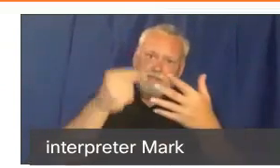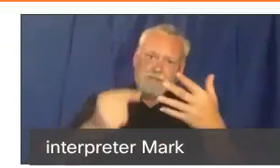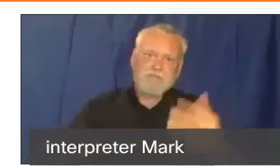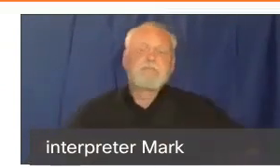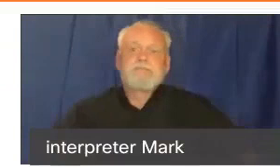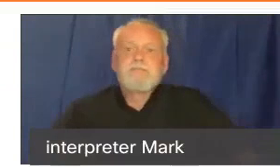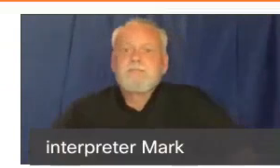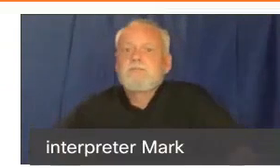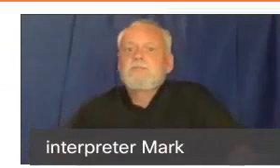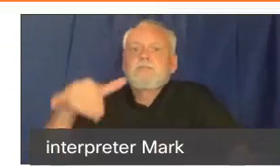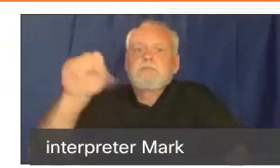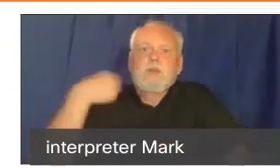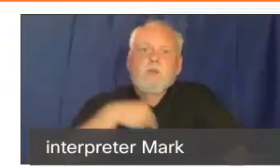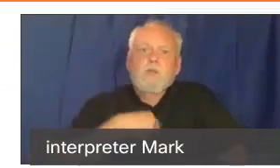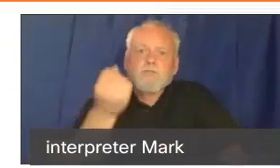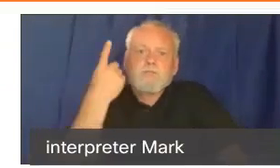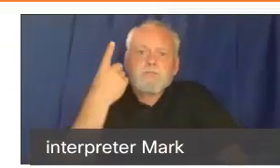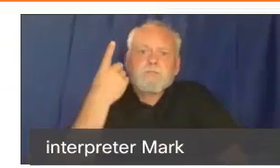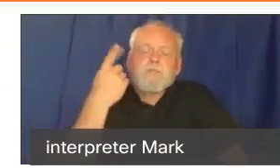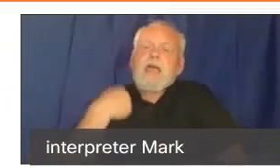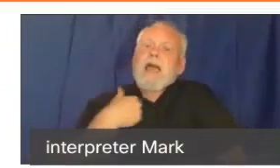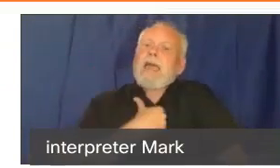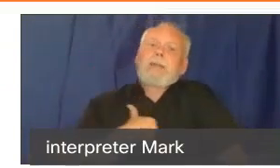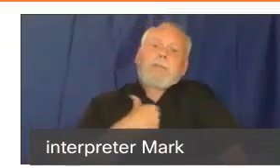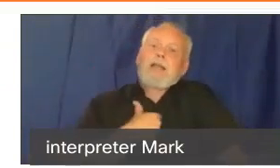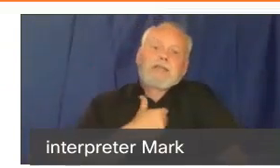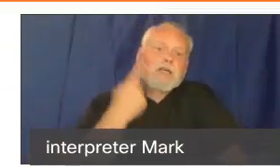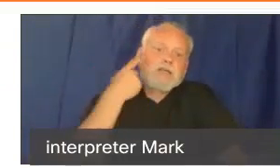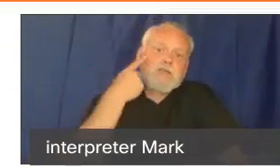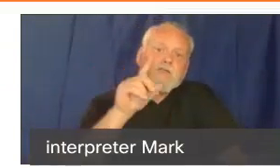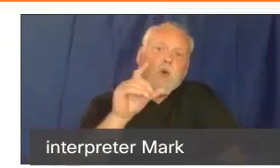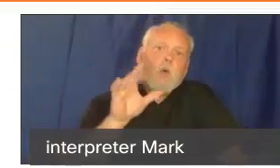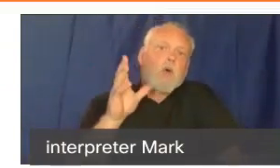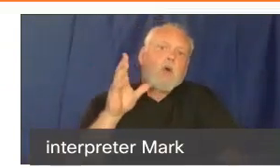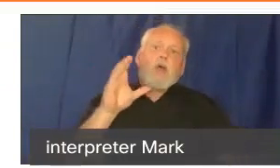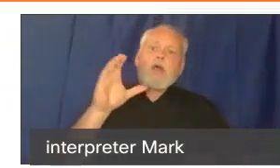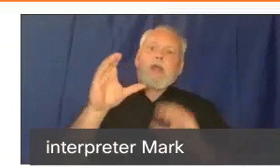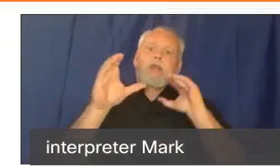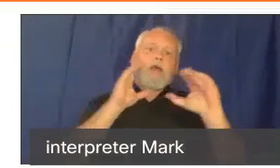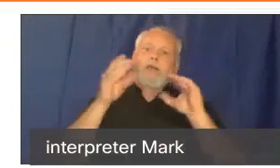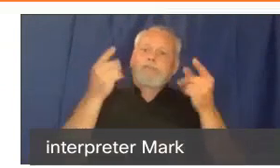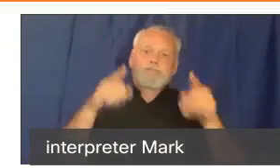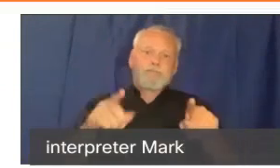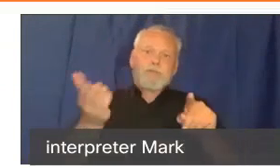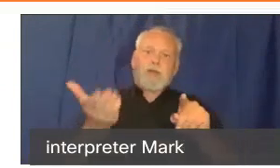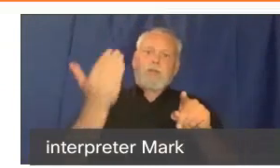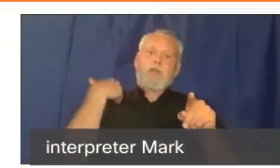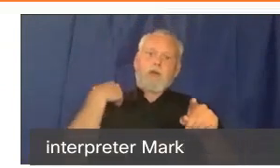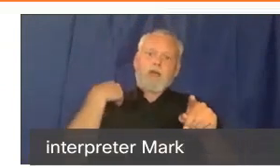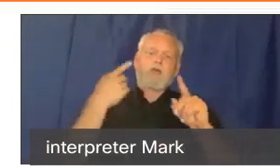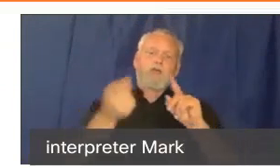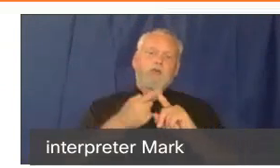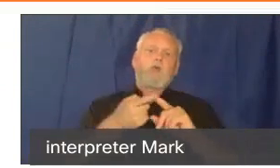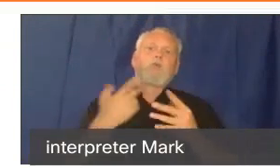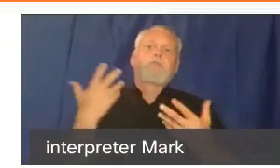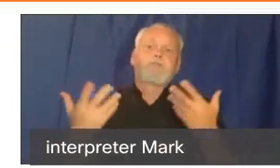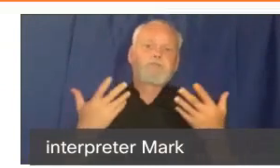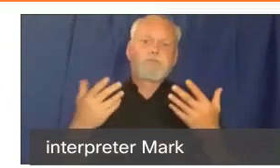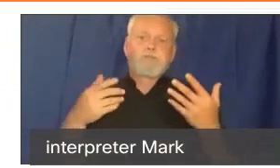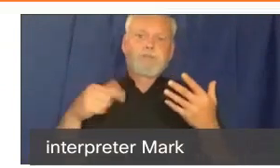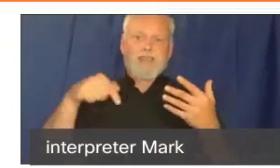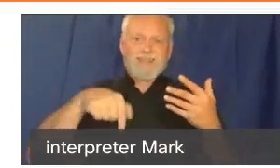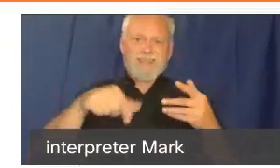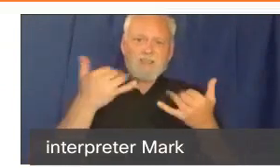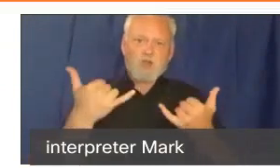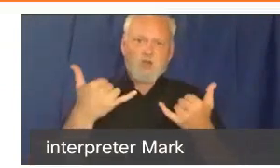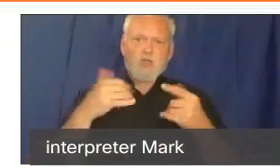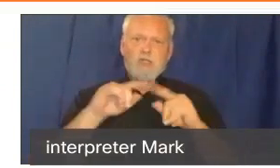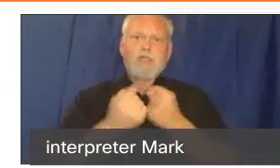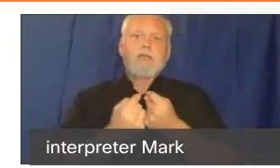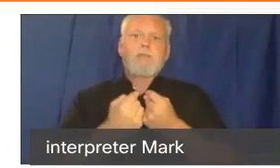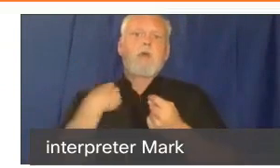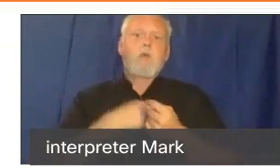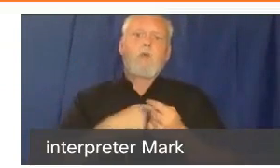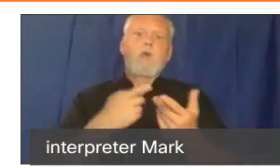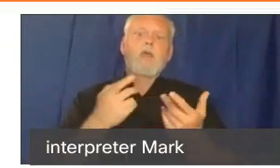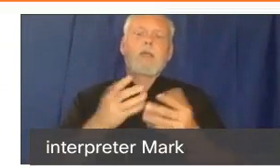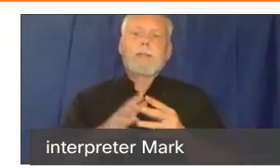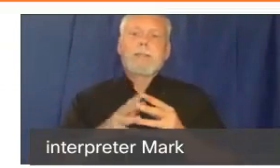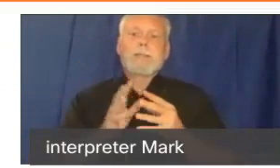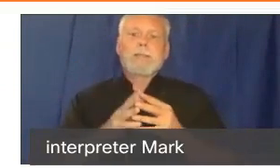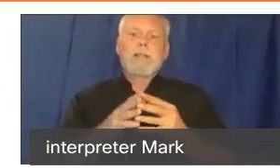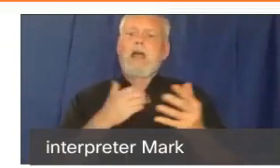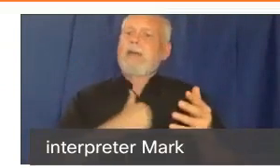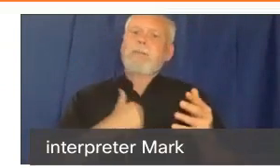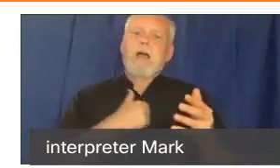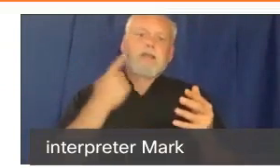Yes, we understand and I do apologize for the conversation that transpired prior to the team. Definitely wish I apologize for how it came out.